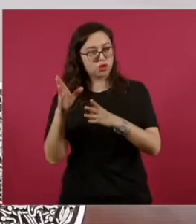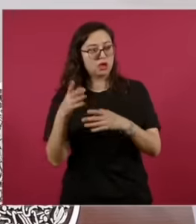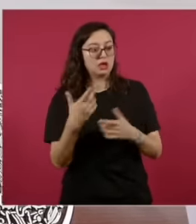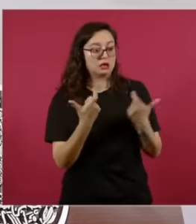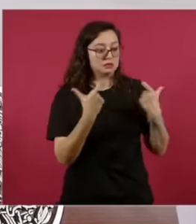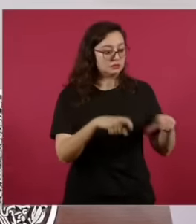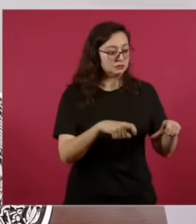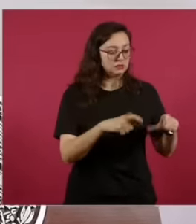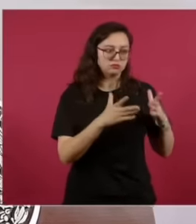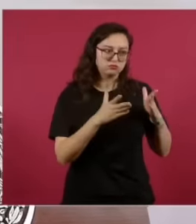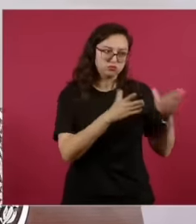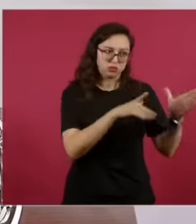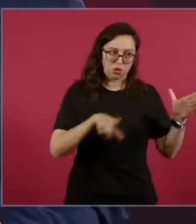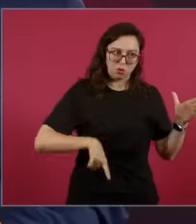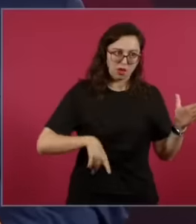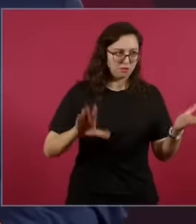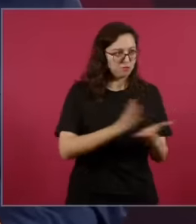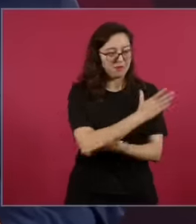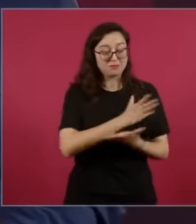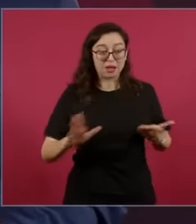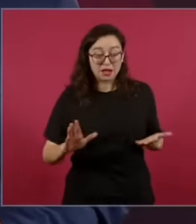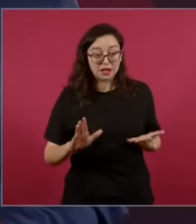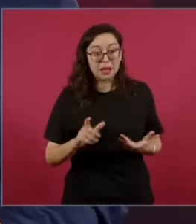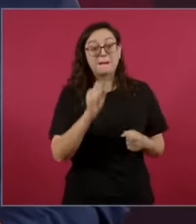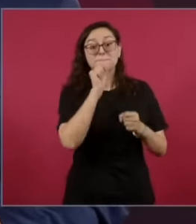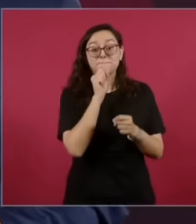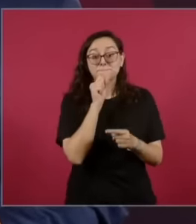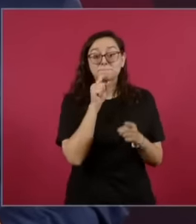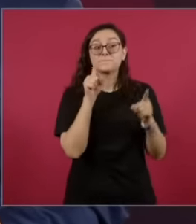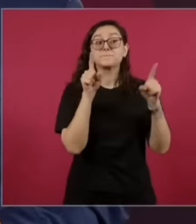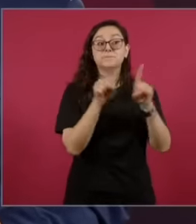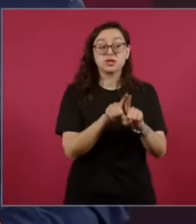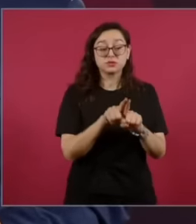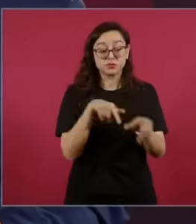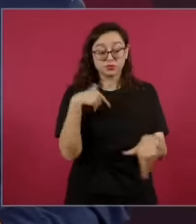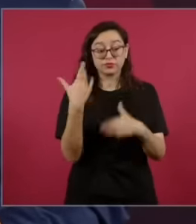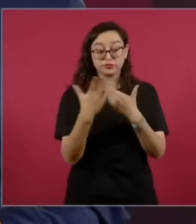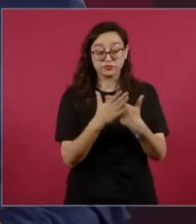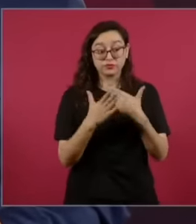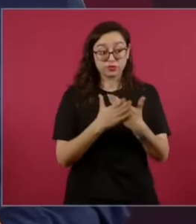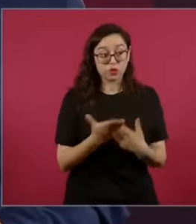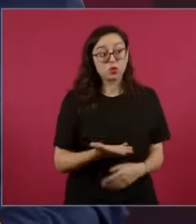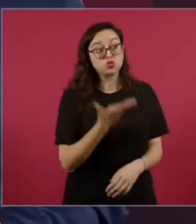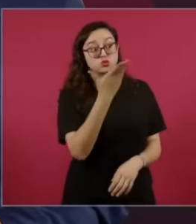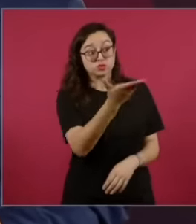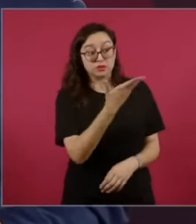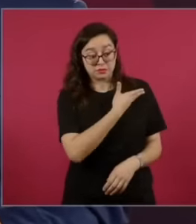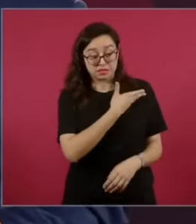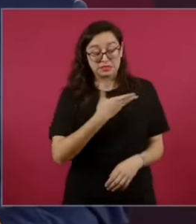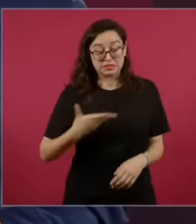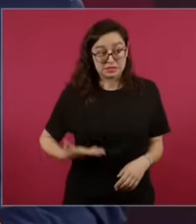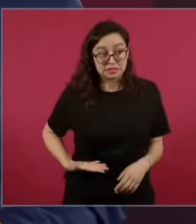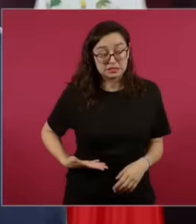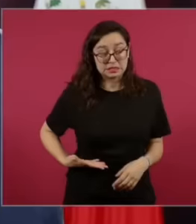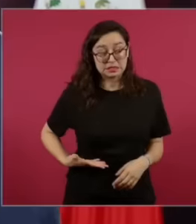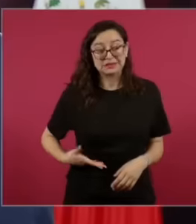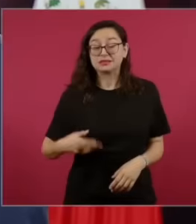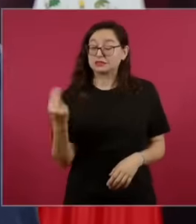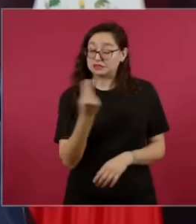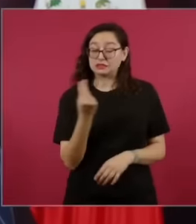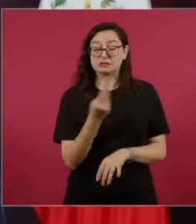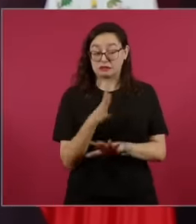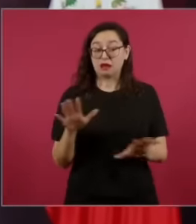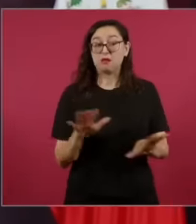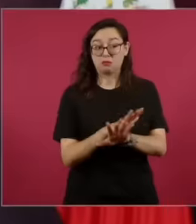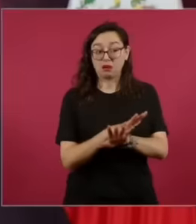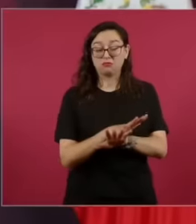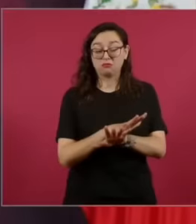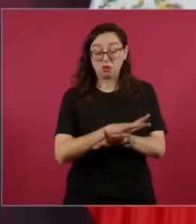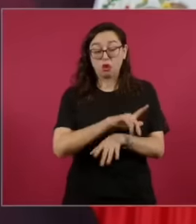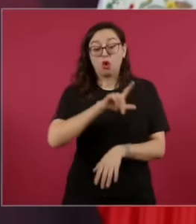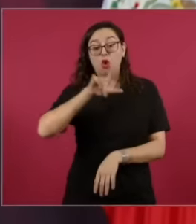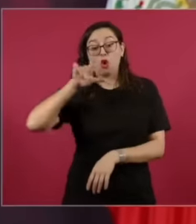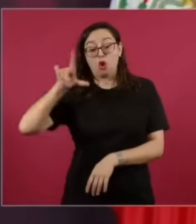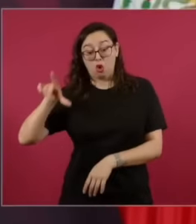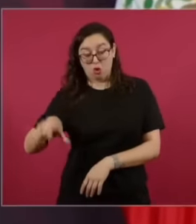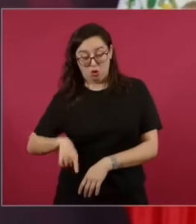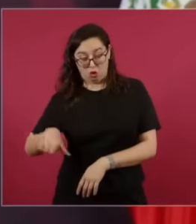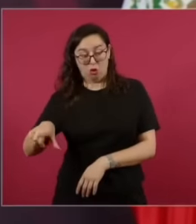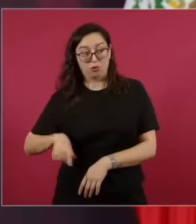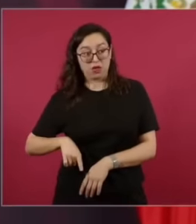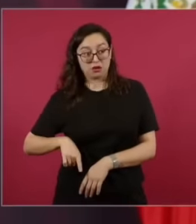is Caesar's, so the reform he told me that is needed now is to separate economic power from